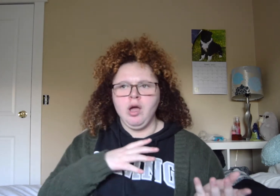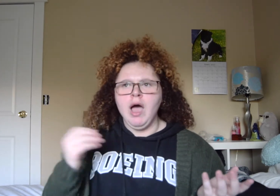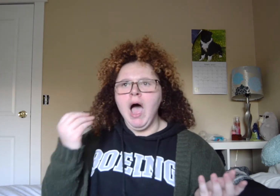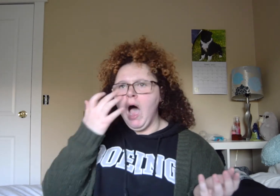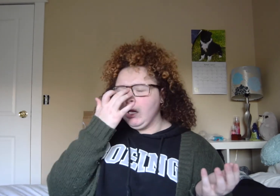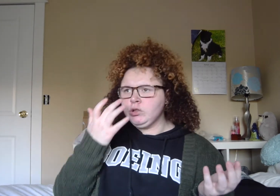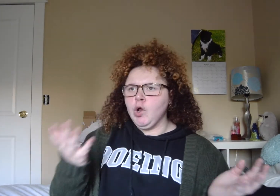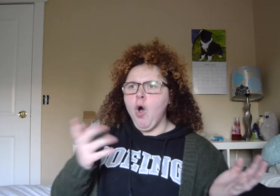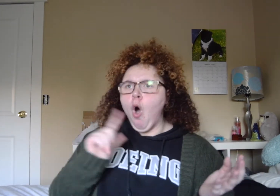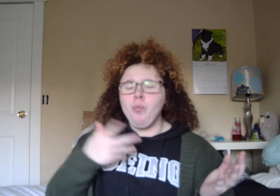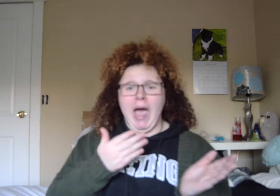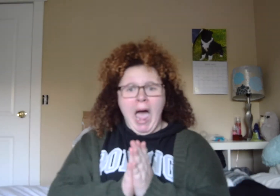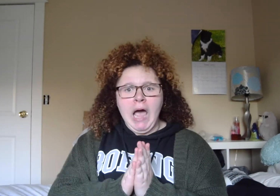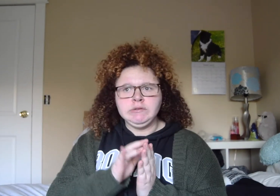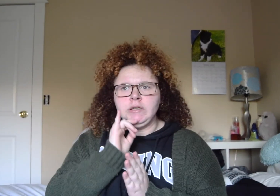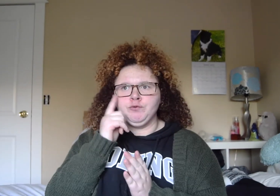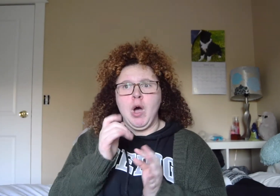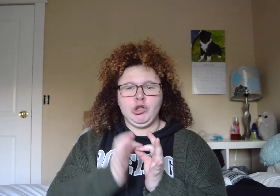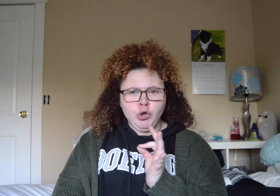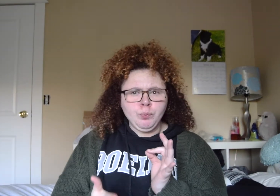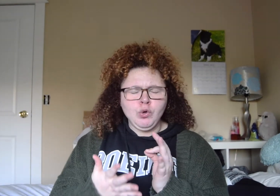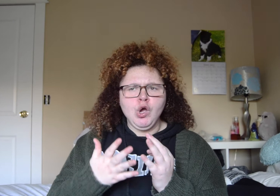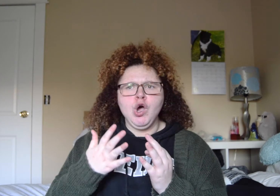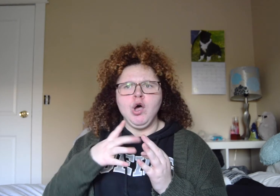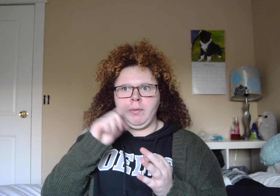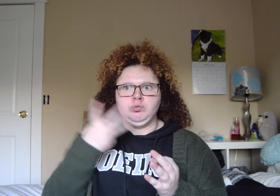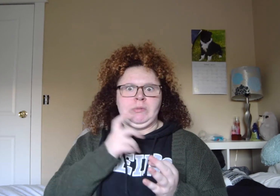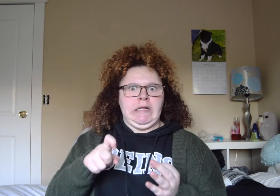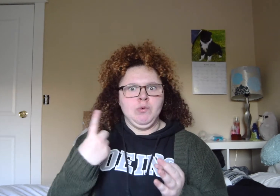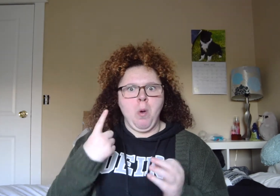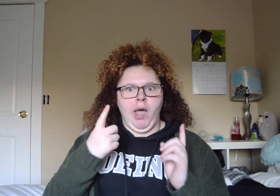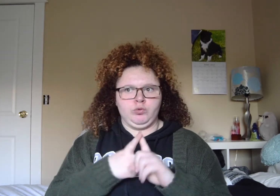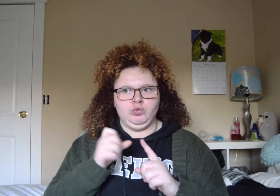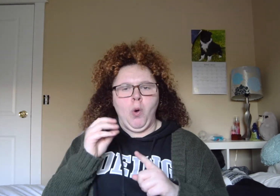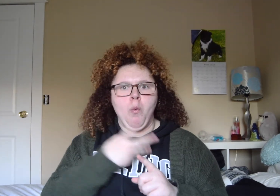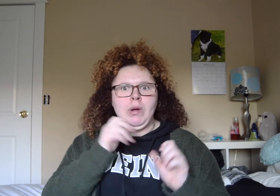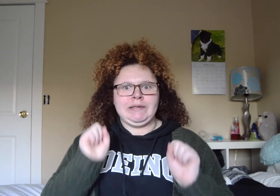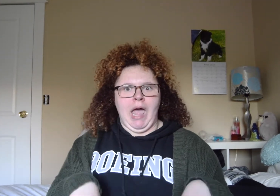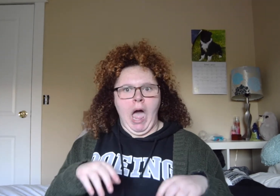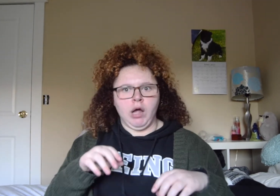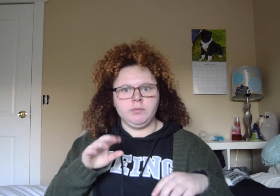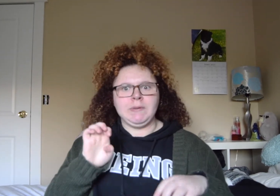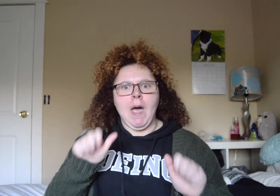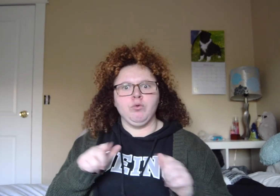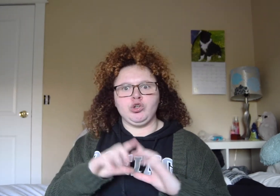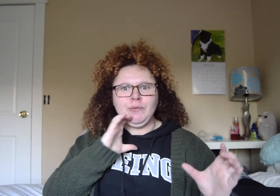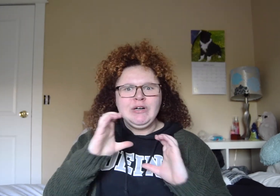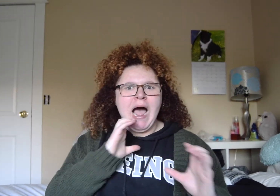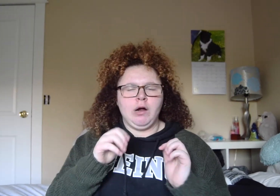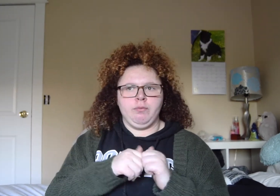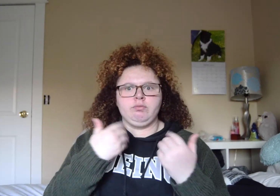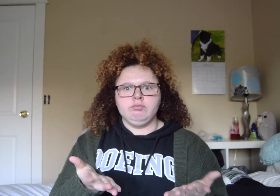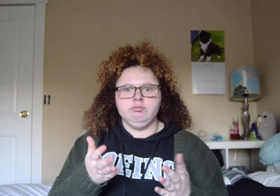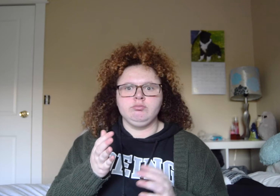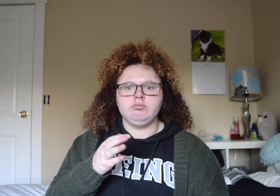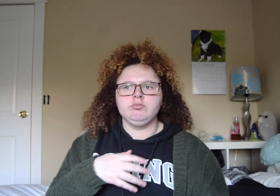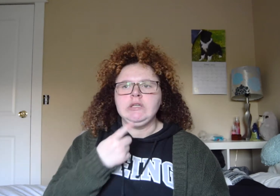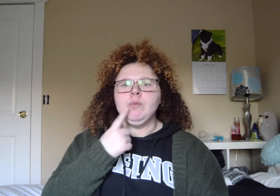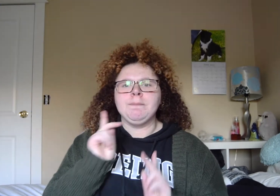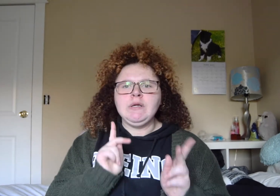And all we ask for is an interpreter because we need one so we'll be able to communicate with hearing people